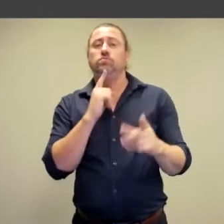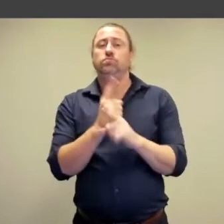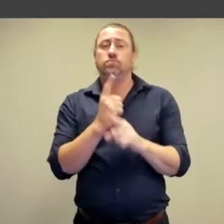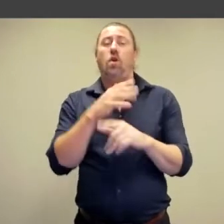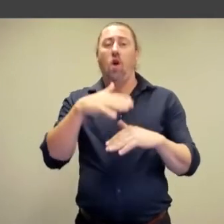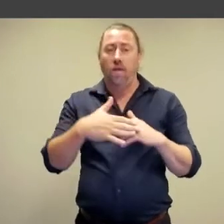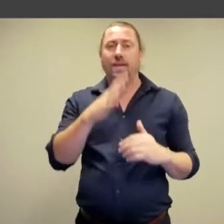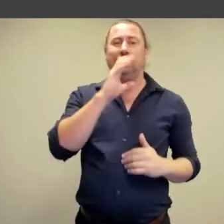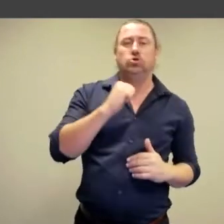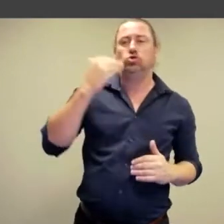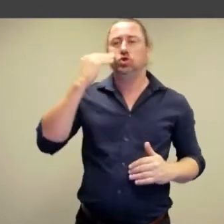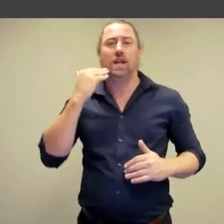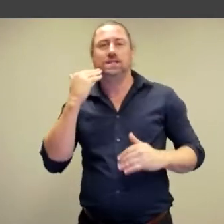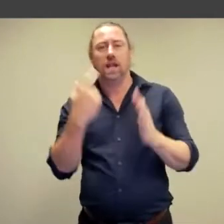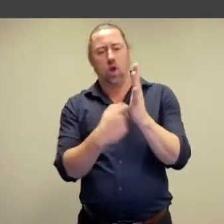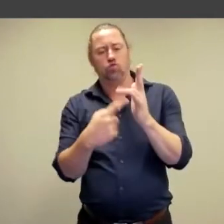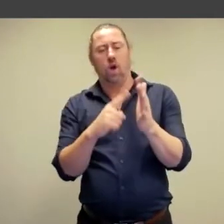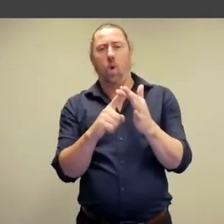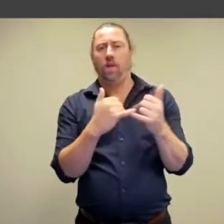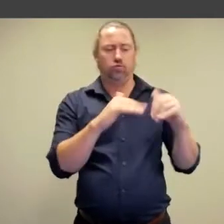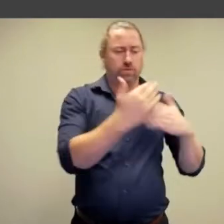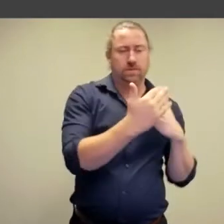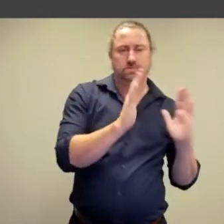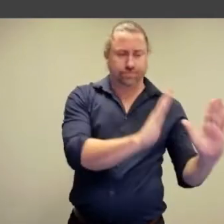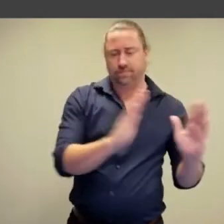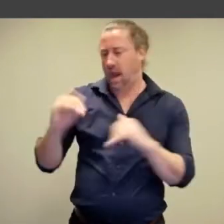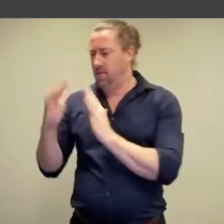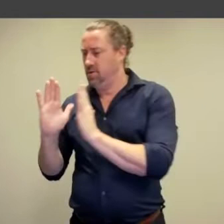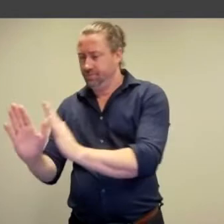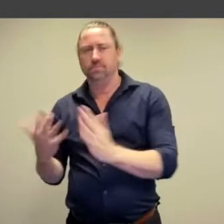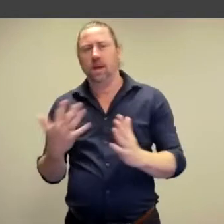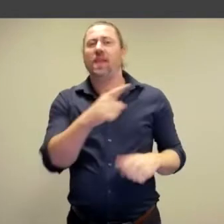gender roles which expected women to be in the